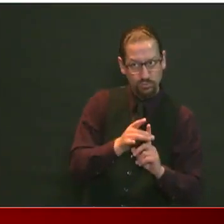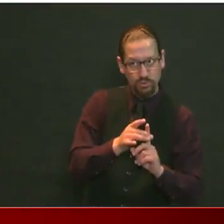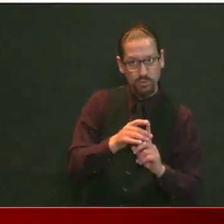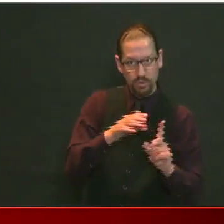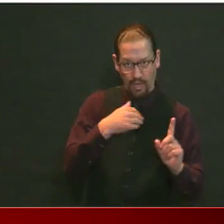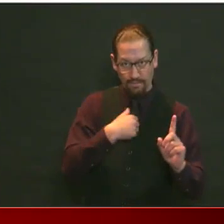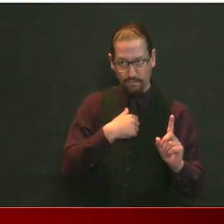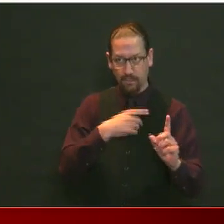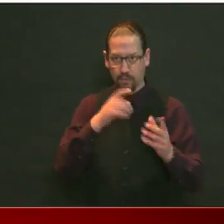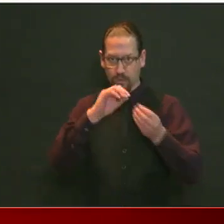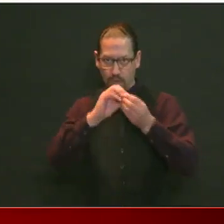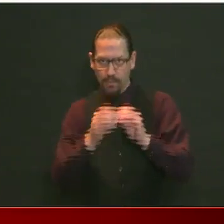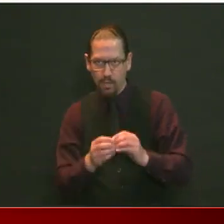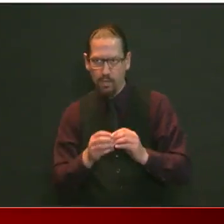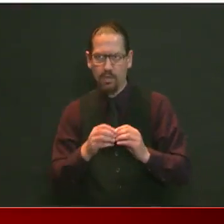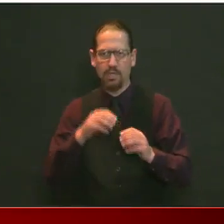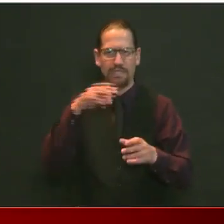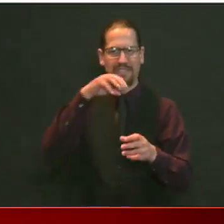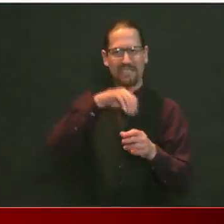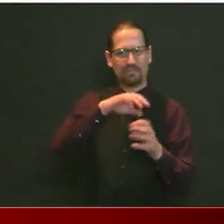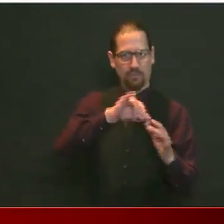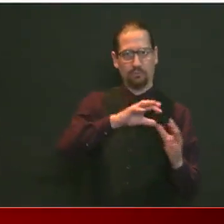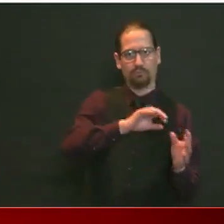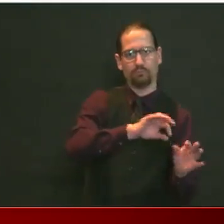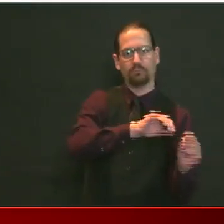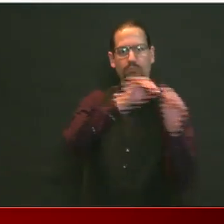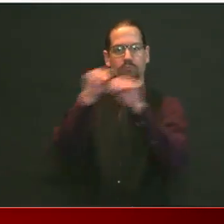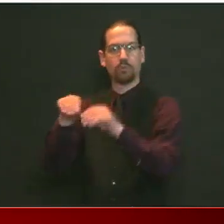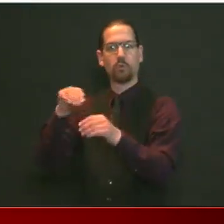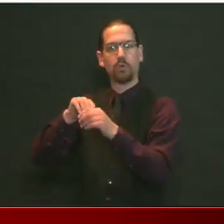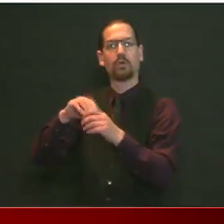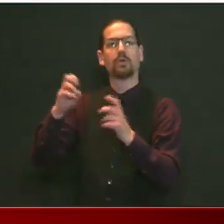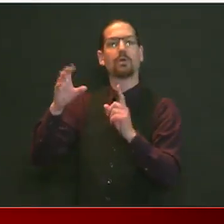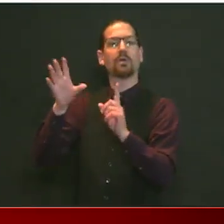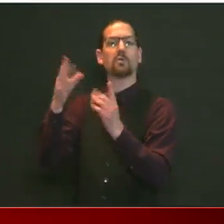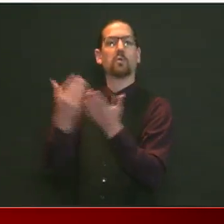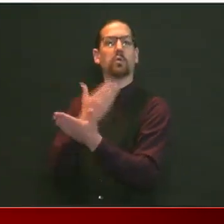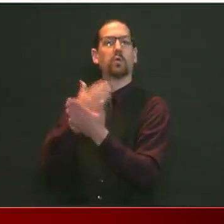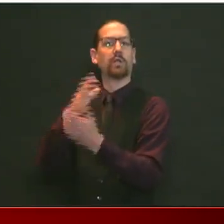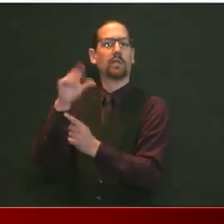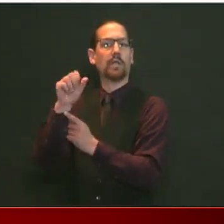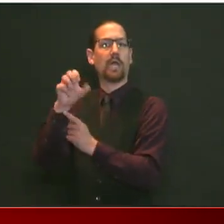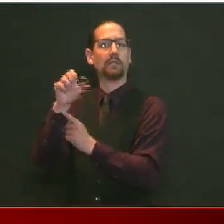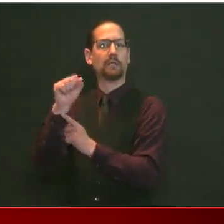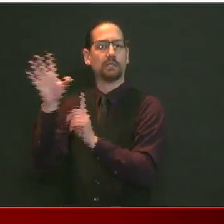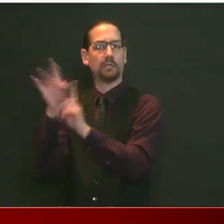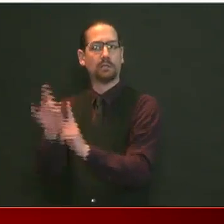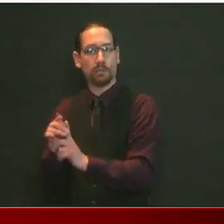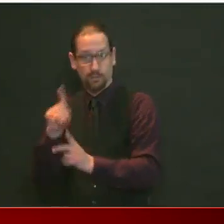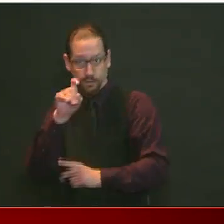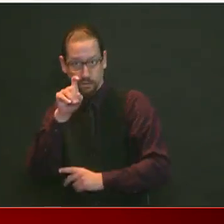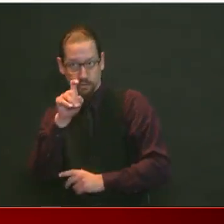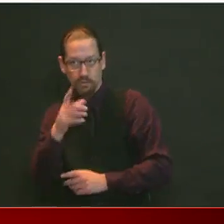TO TEST POSITIVE FOR THE ANTIBODIES, IS THAT NUMBER FACTORED INTO THE DAILY POSITIVE TESTS OVERALL THAT WE SEE OR IS